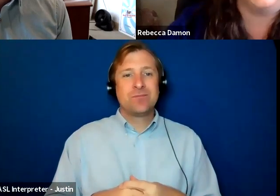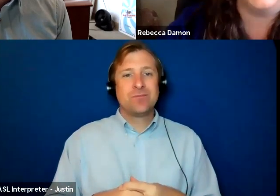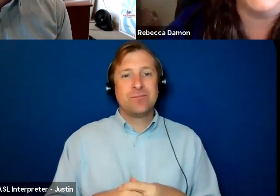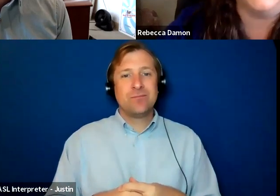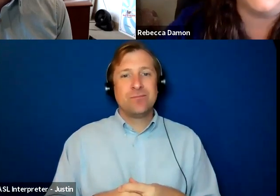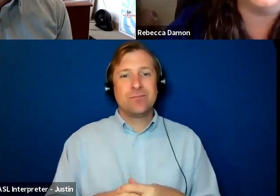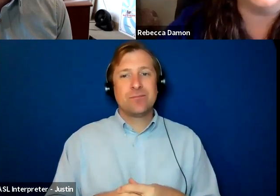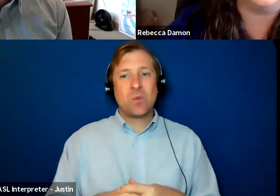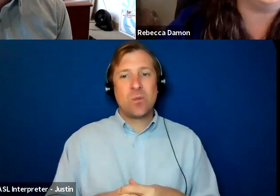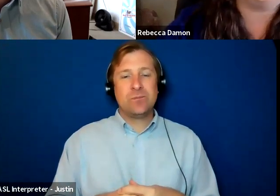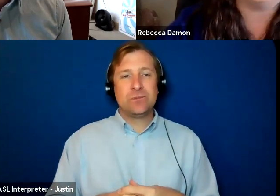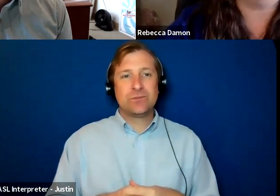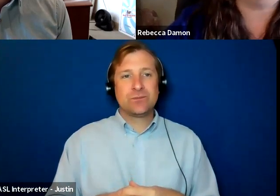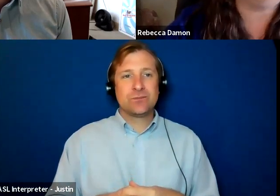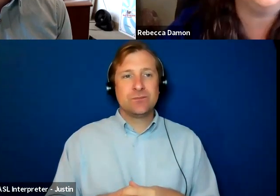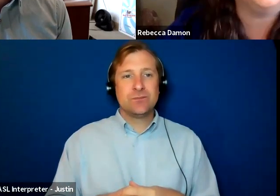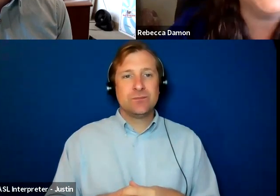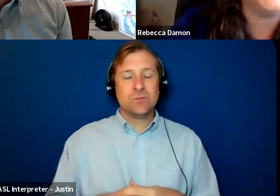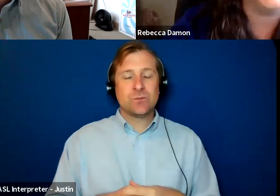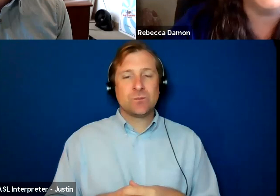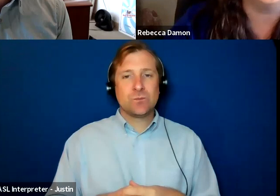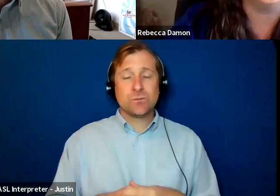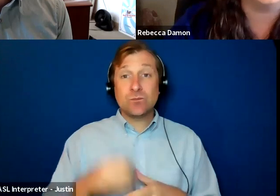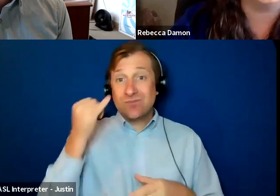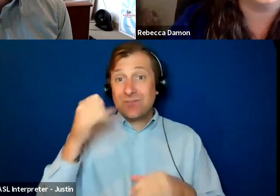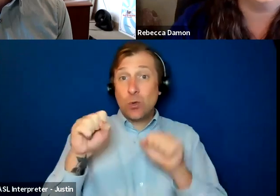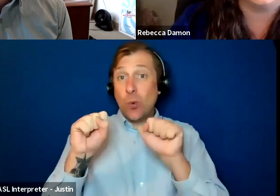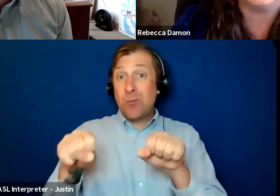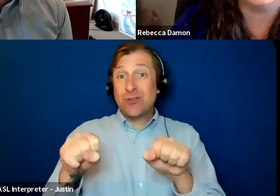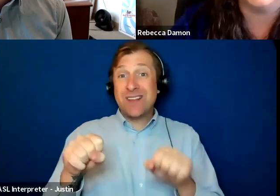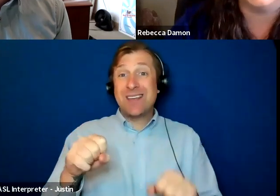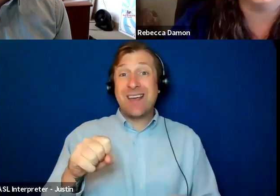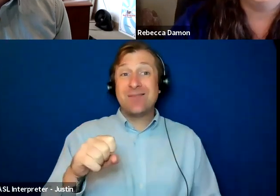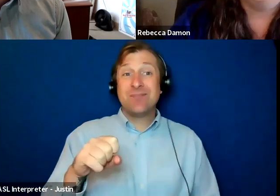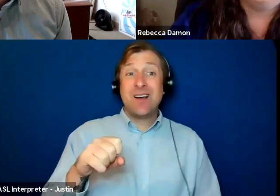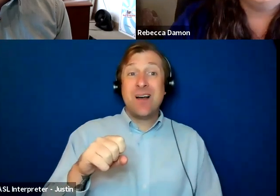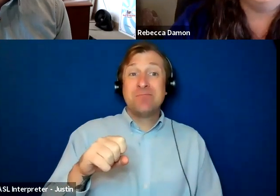Are they, given that you could potentially get a false negative test out there,